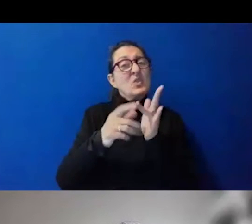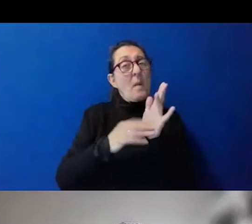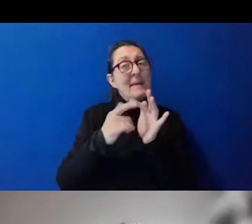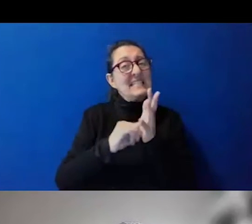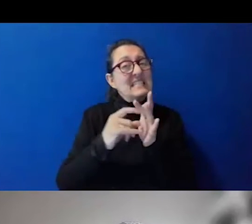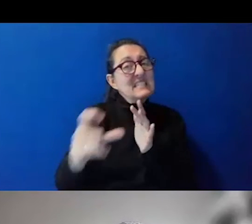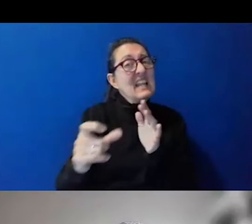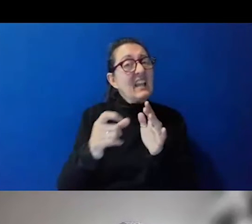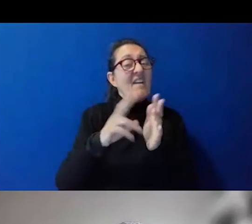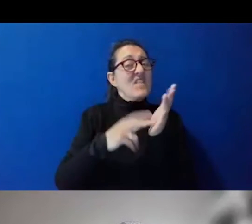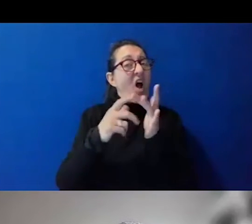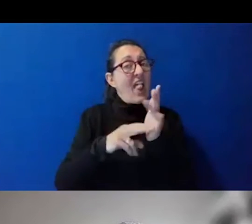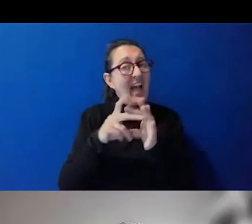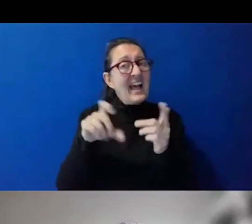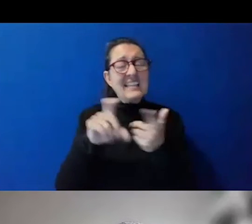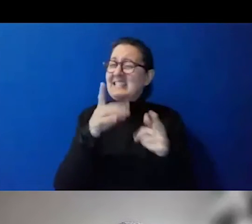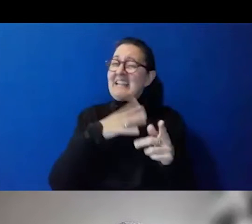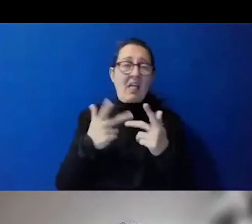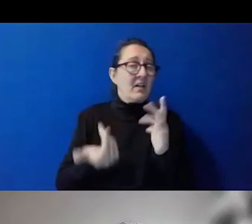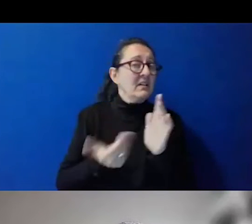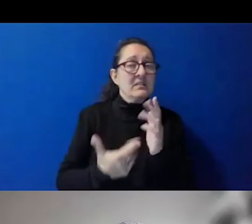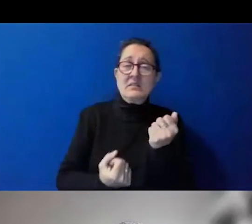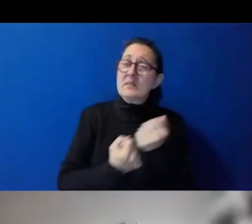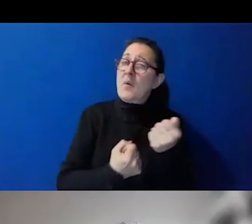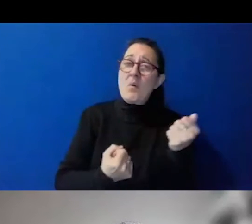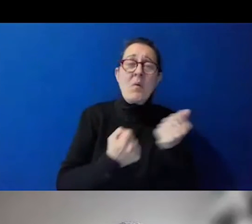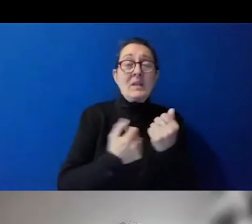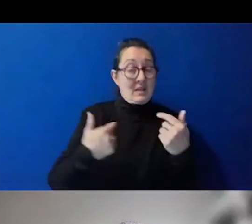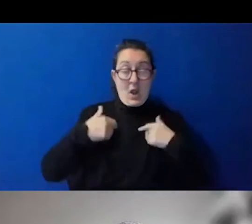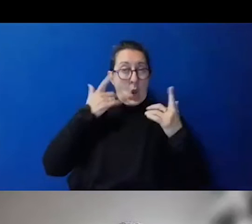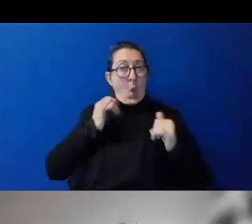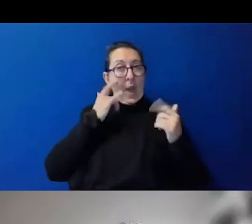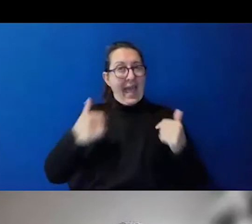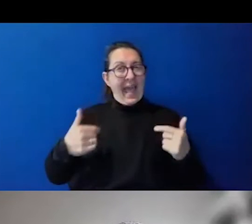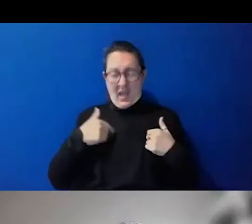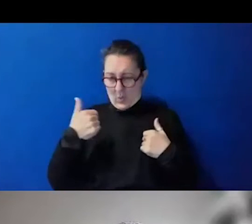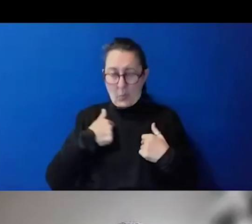as lawyers the legal work we do doesn't usually solve all of the problems that a person comes